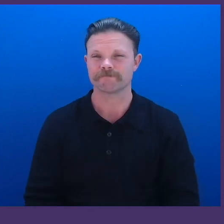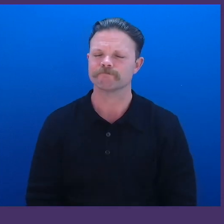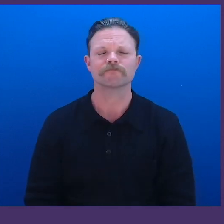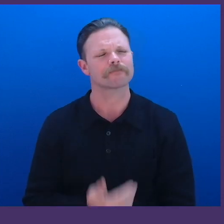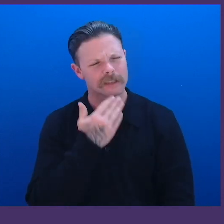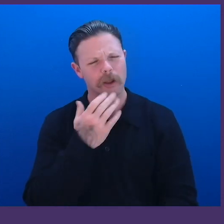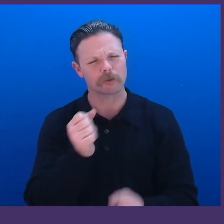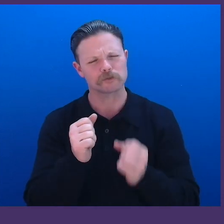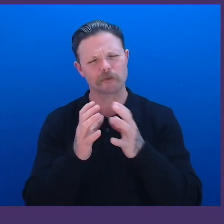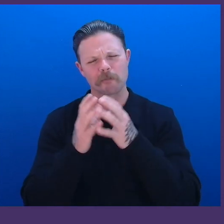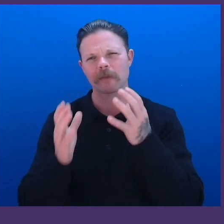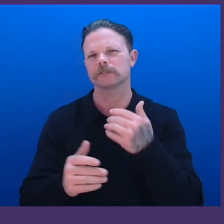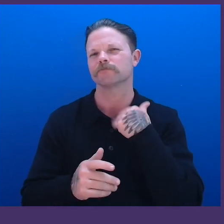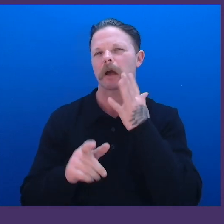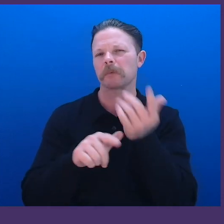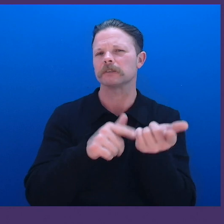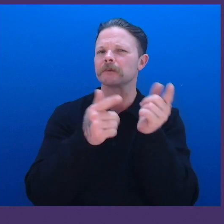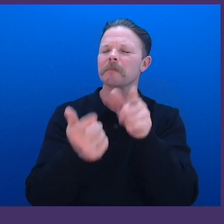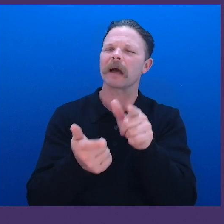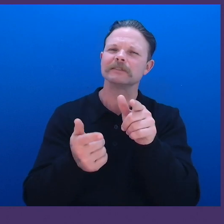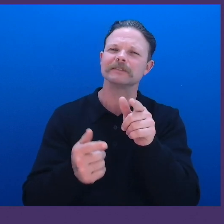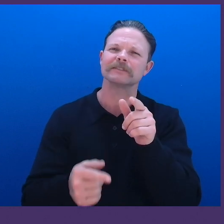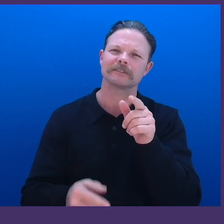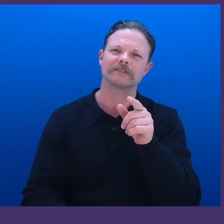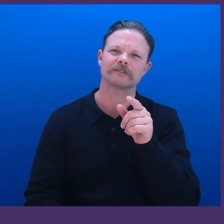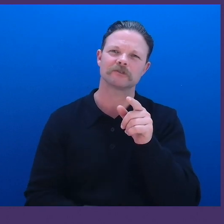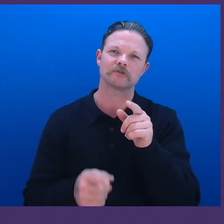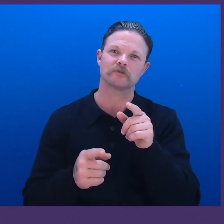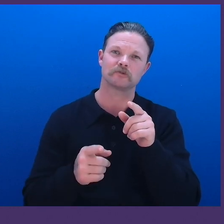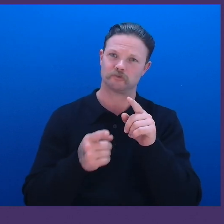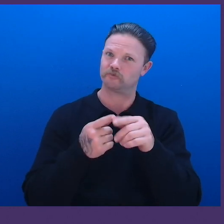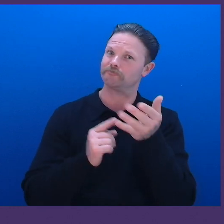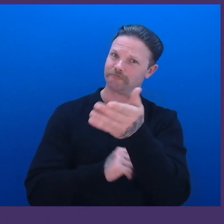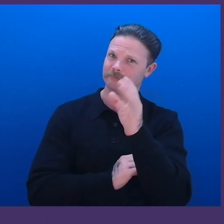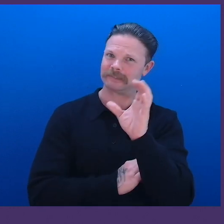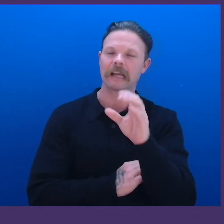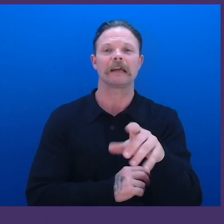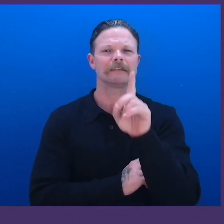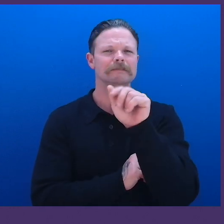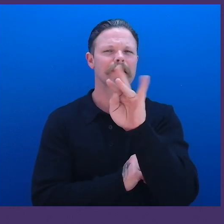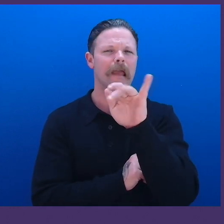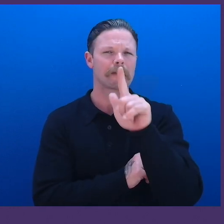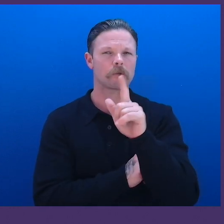I'm going to pass it over the sea and over to Daniel. Daniel Casas: Hello.